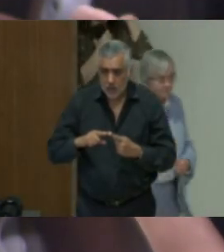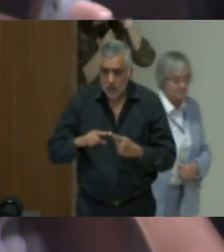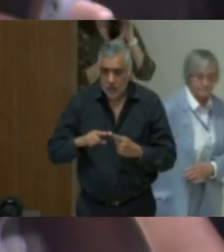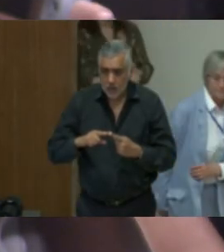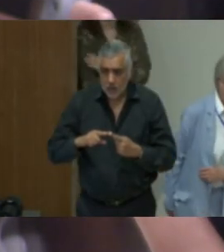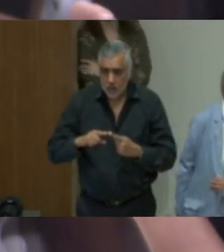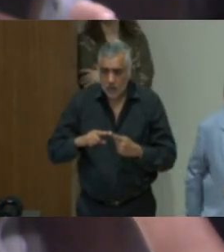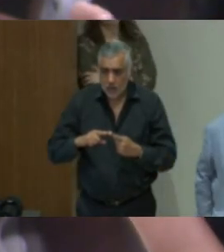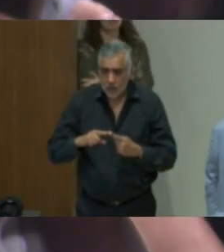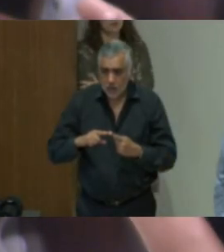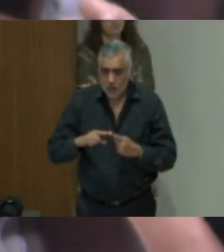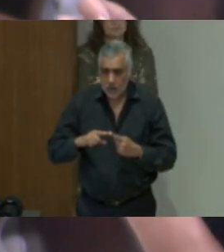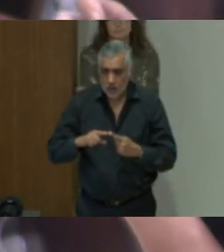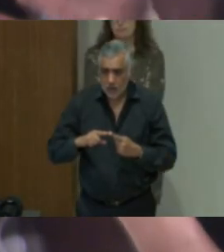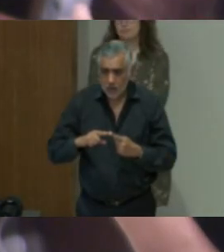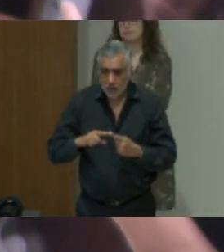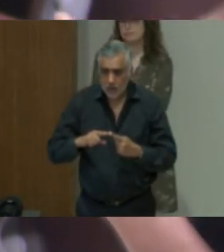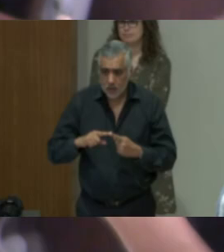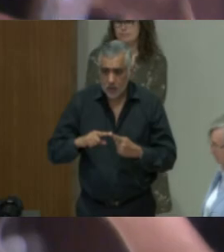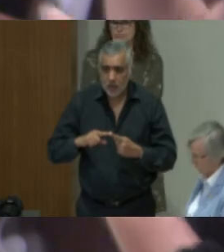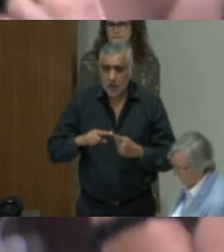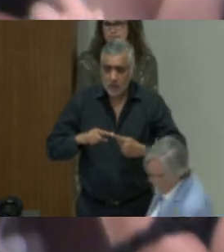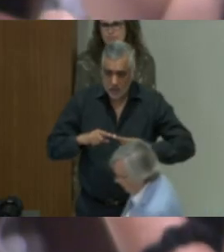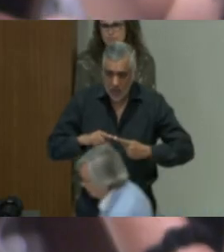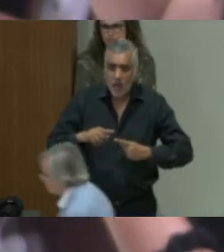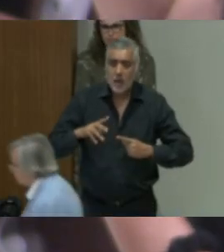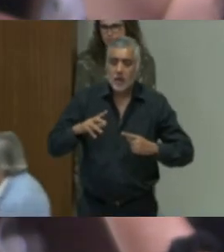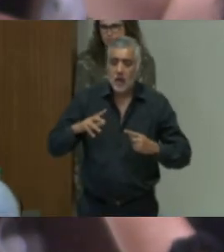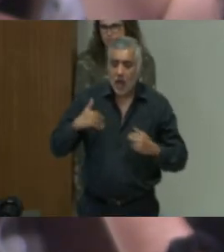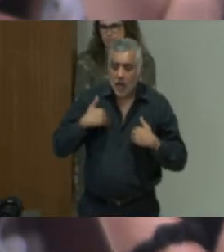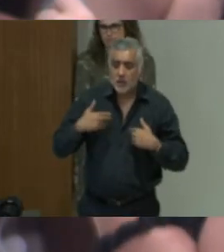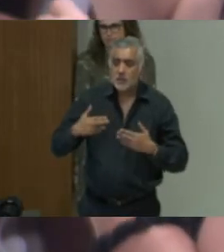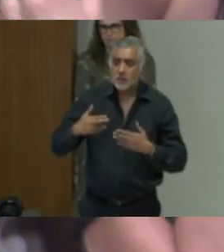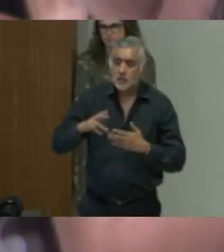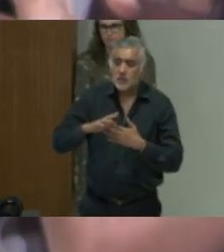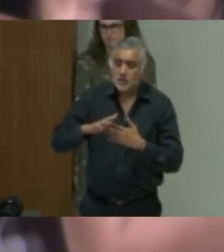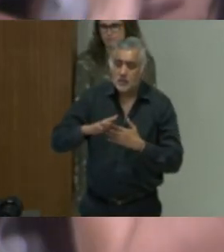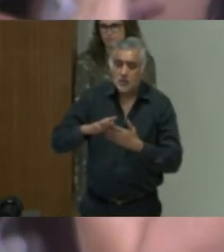if anybody wants to have a look at it, that looks at the whole issue behind this.